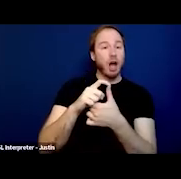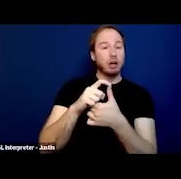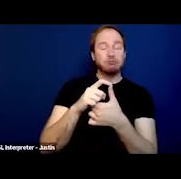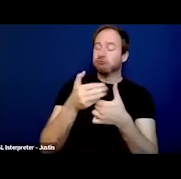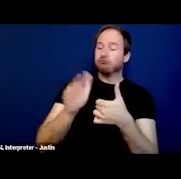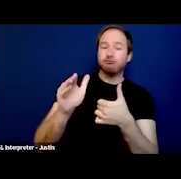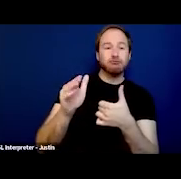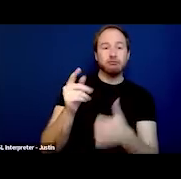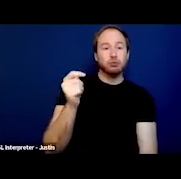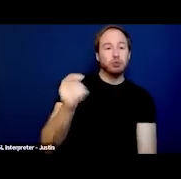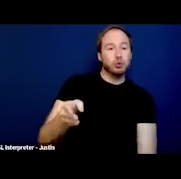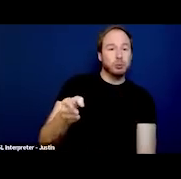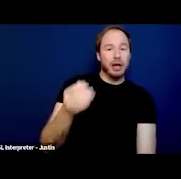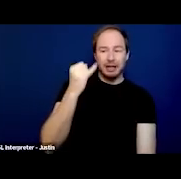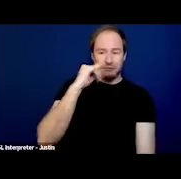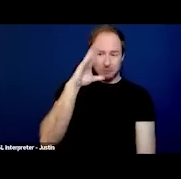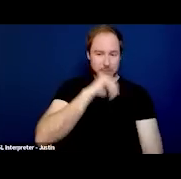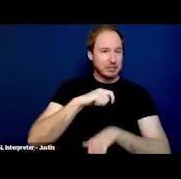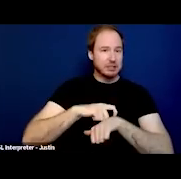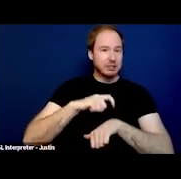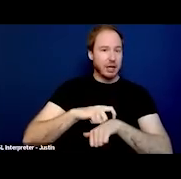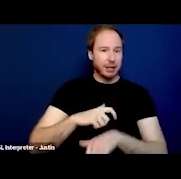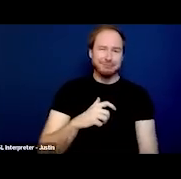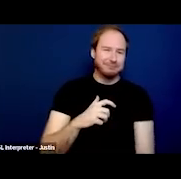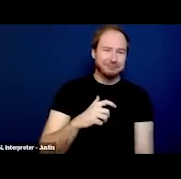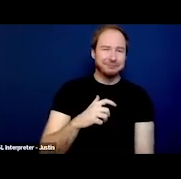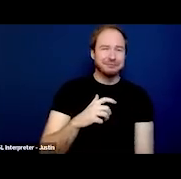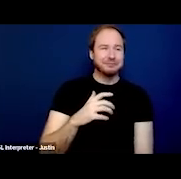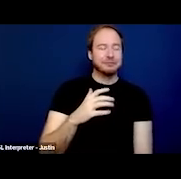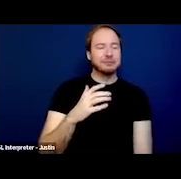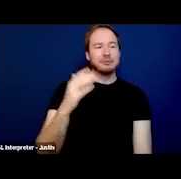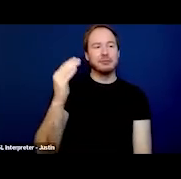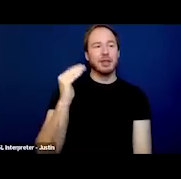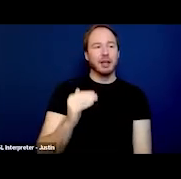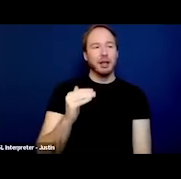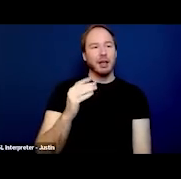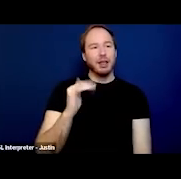if they miss the curfew. And also, carceral elements can appear